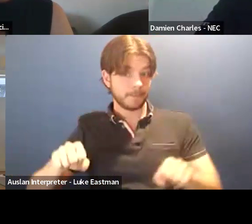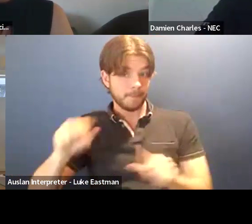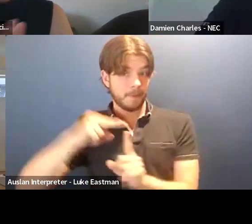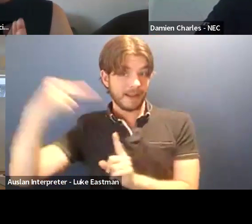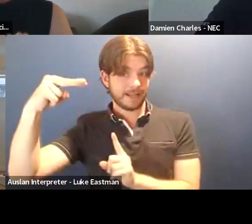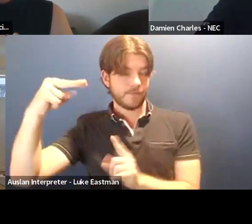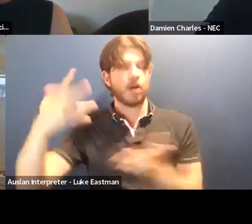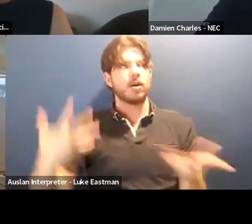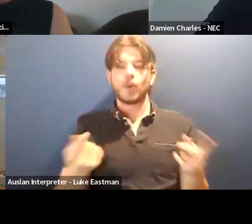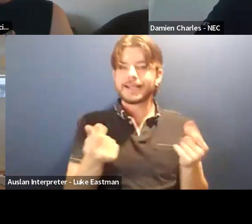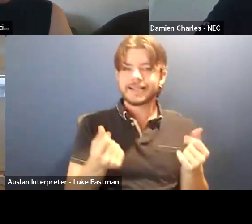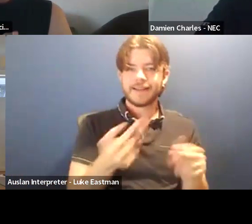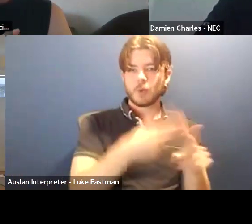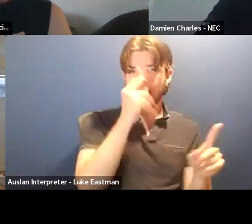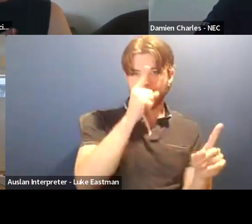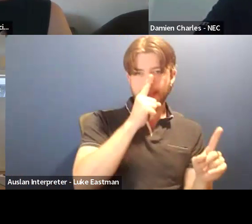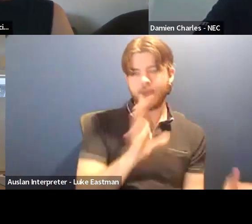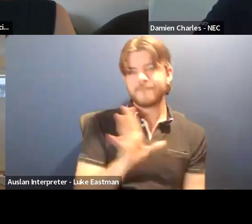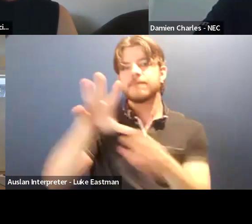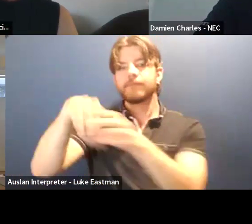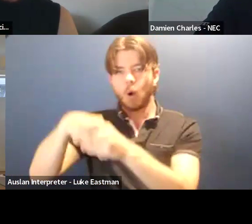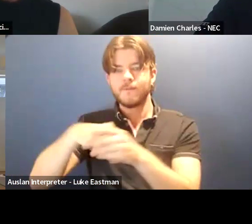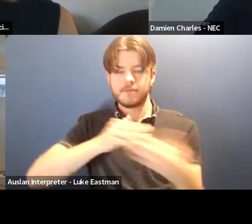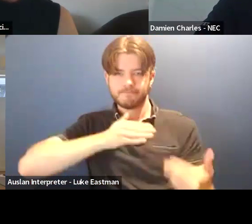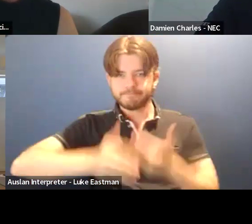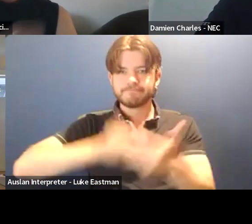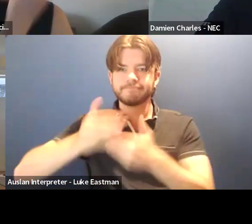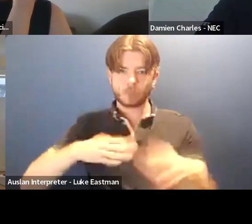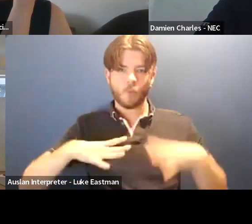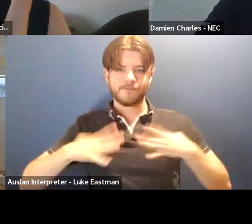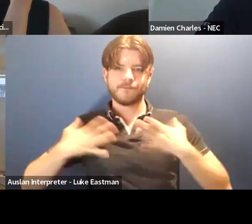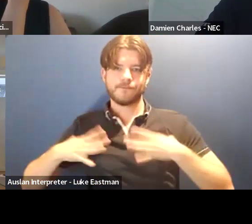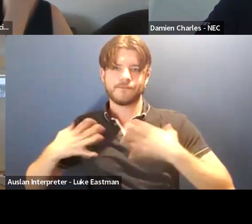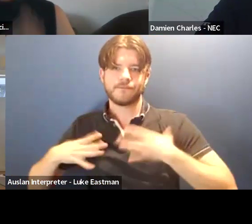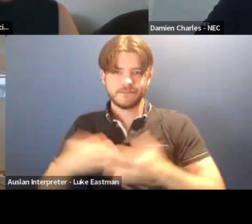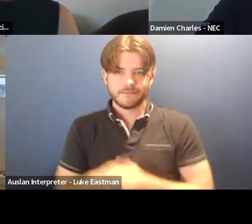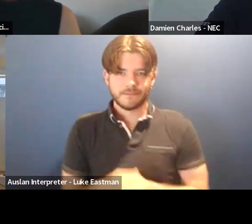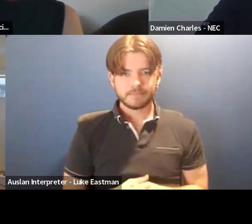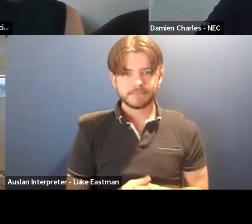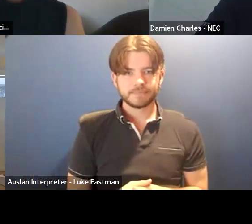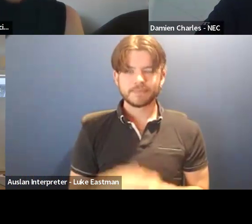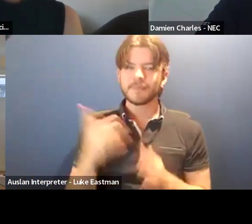that program and I think that's really important as well. Julie can I just add to